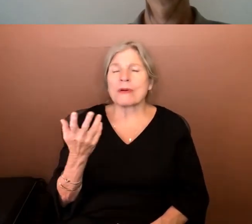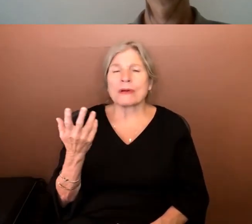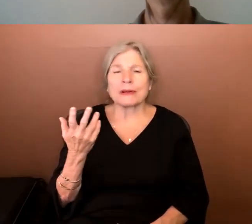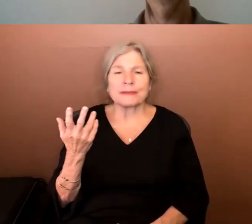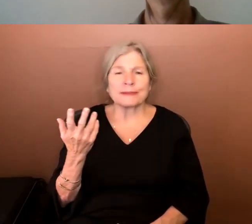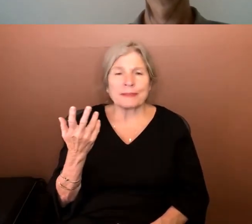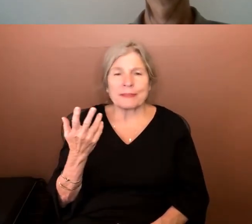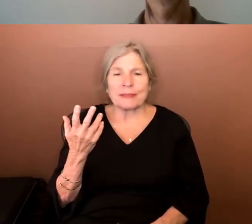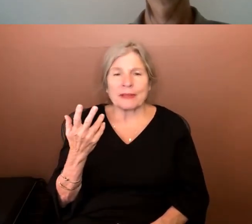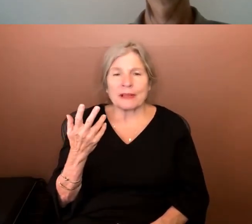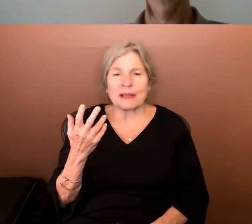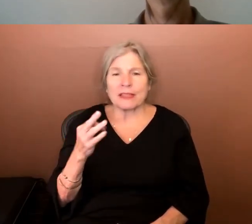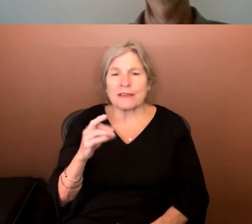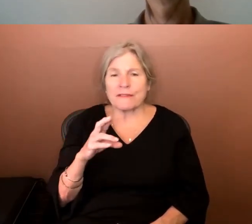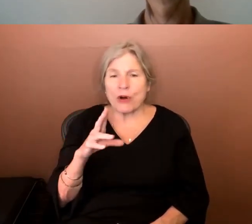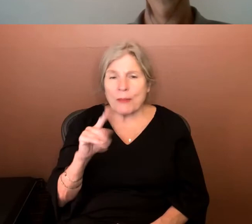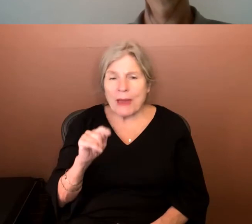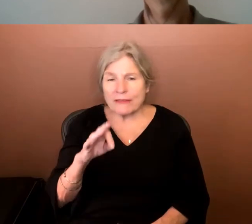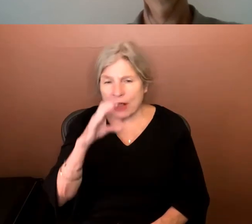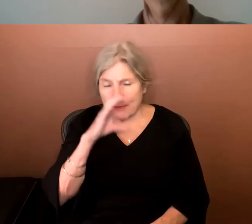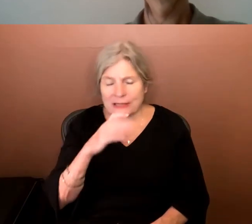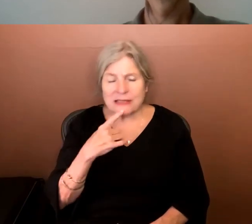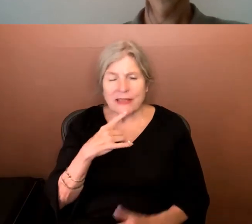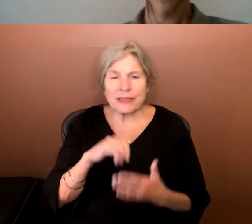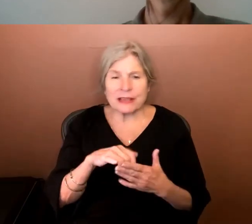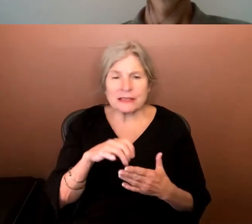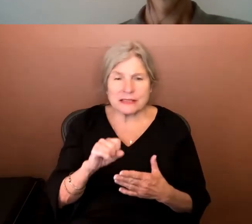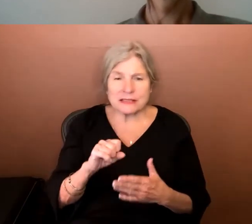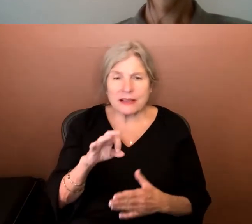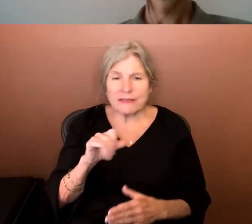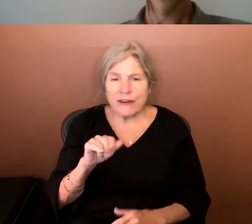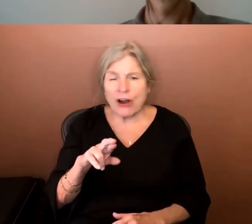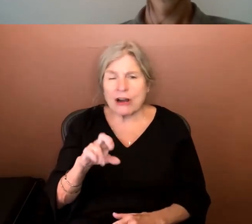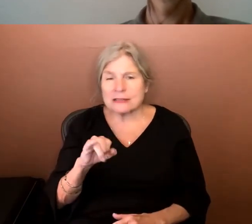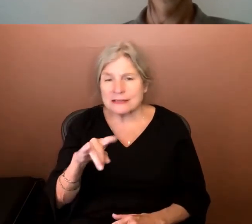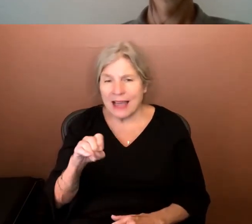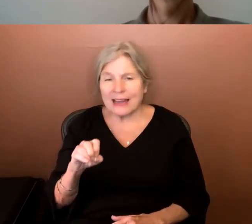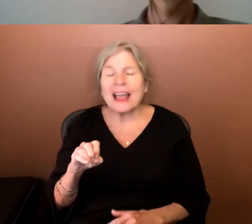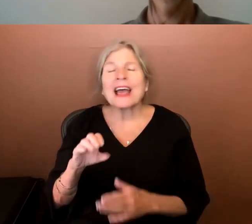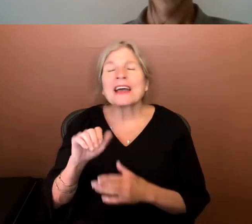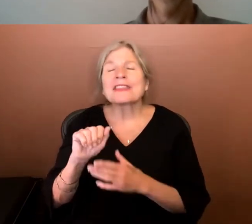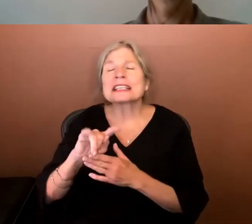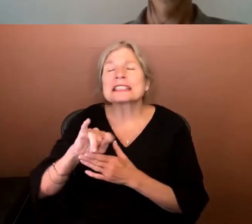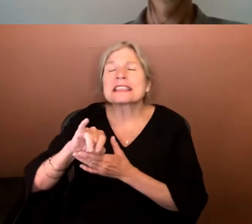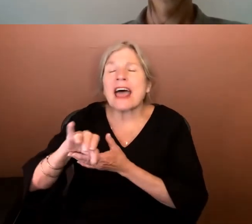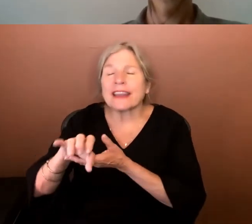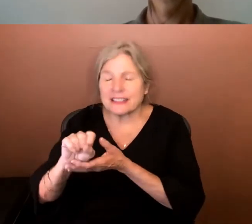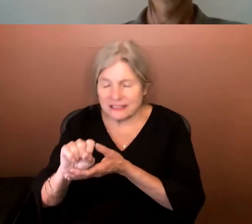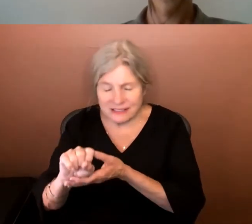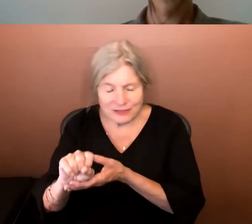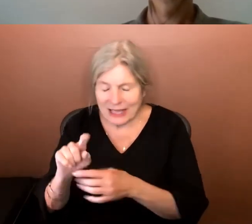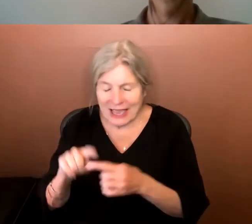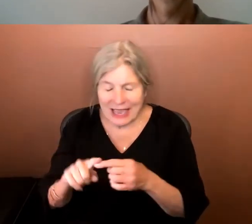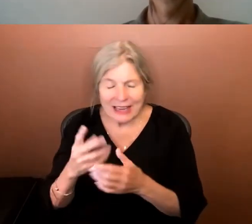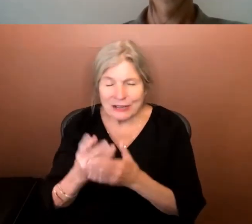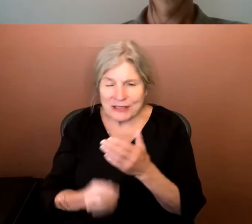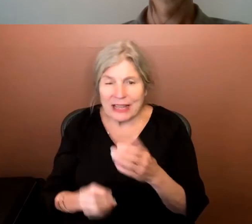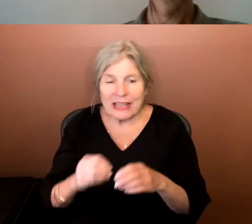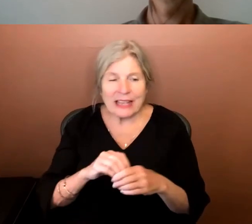the format of a comic that says this is Joshua Miele: Aesthetic. Sile O' Modhrain: The aesthetic. In computer music when you automate